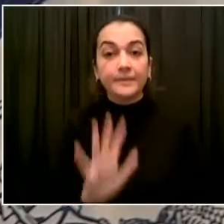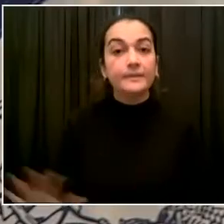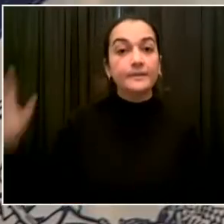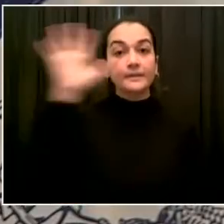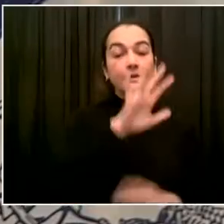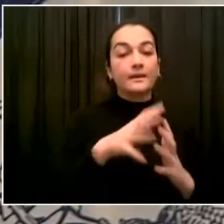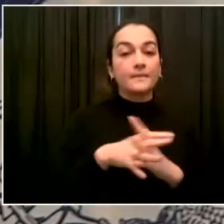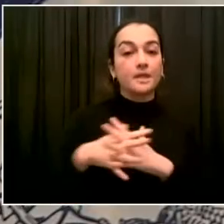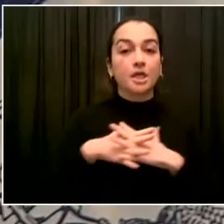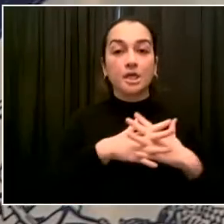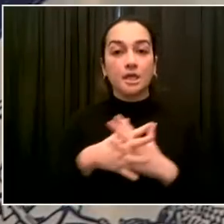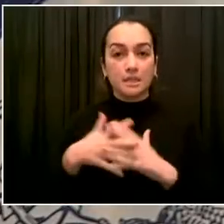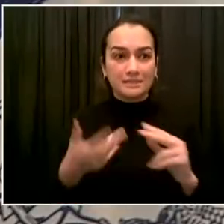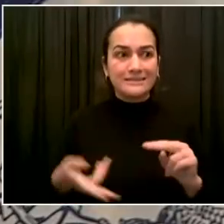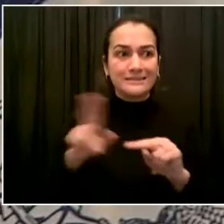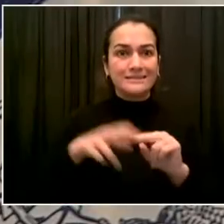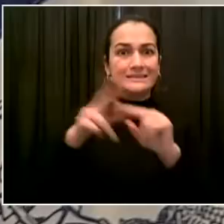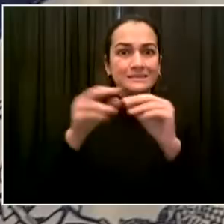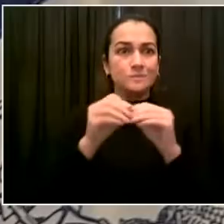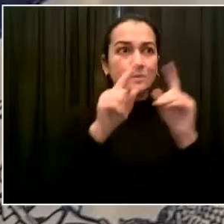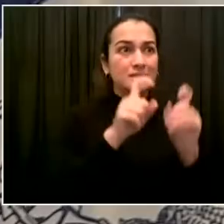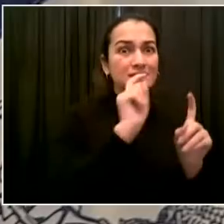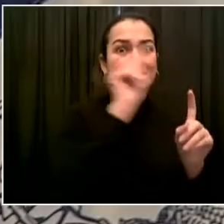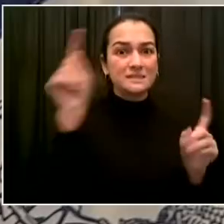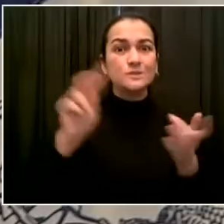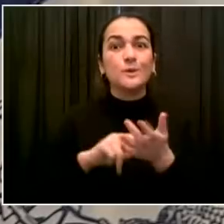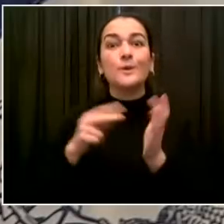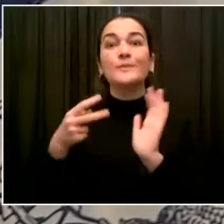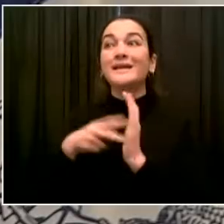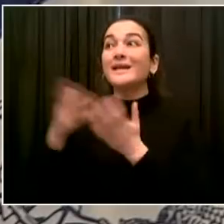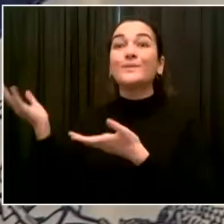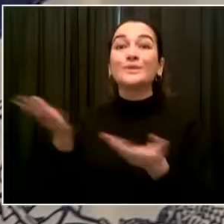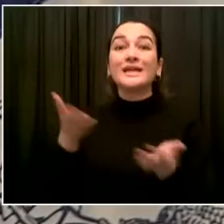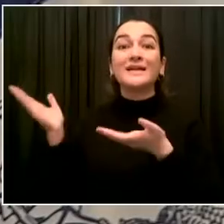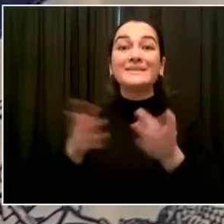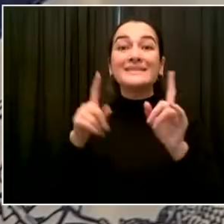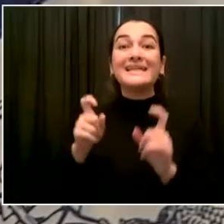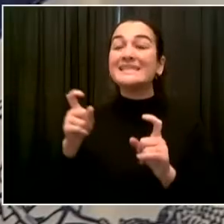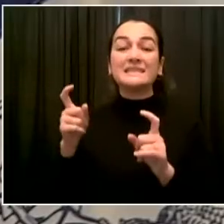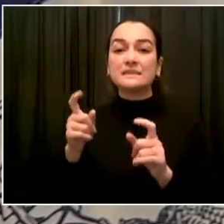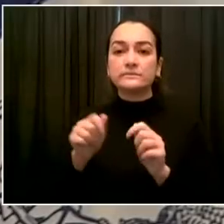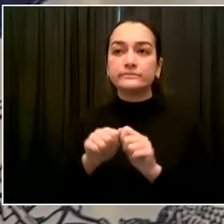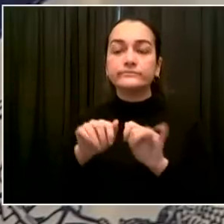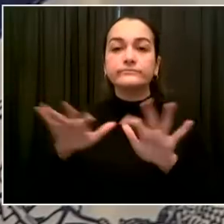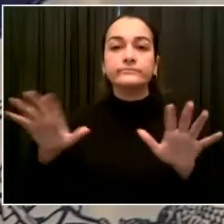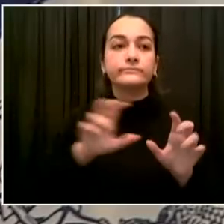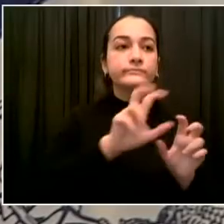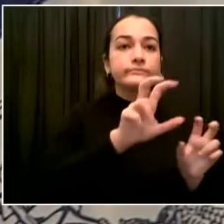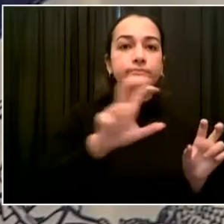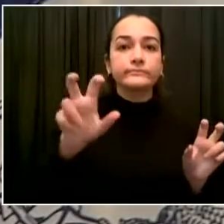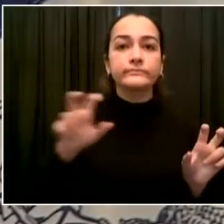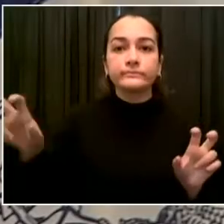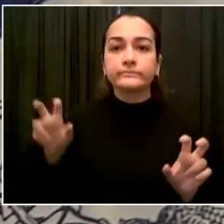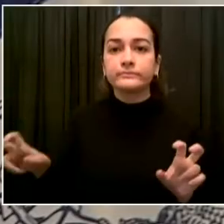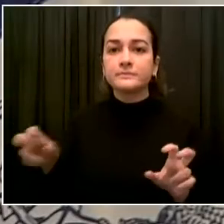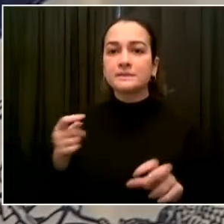UP AND WE ARE SEEING THE SUPPLY PROBLEM THAT NEEDS TO E B ADDRESSED AND WE ARE WORKING WITH THE WHITE HOUSE AND WITH THE